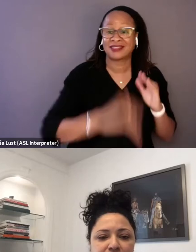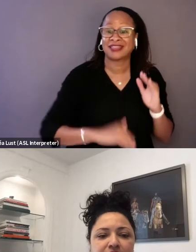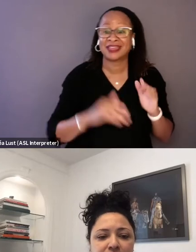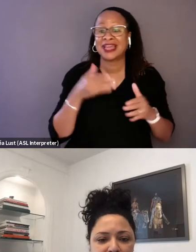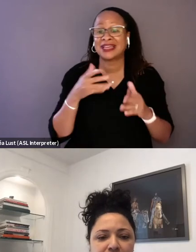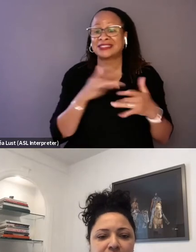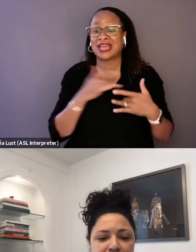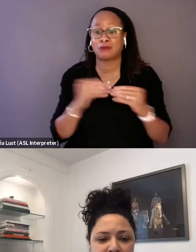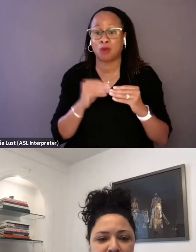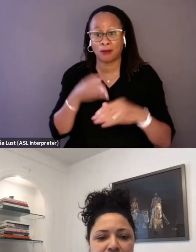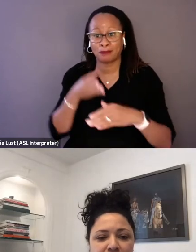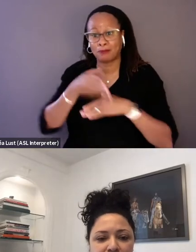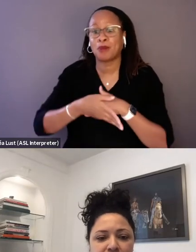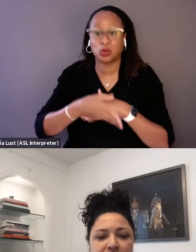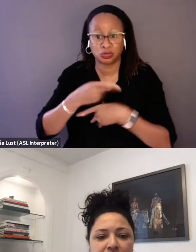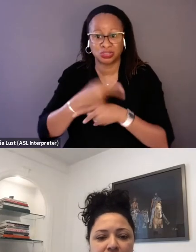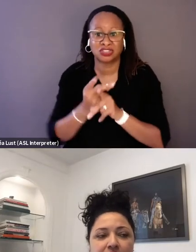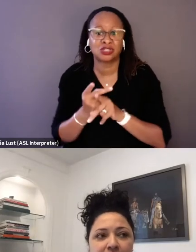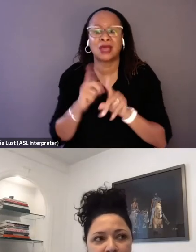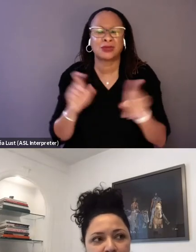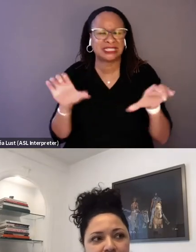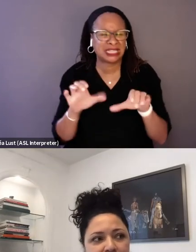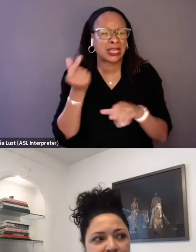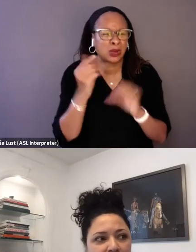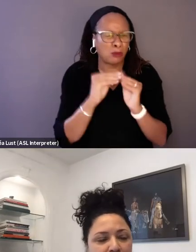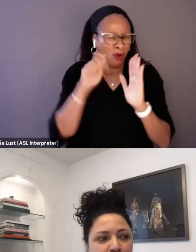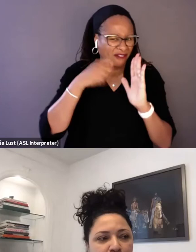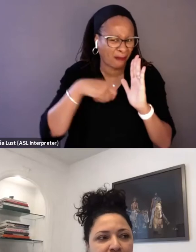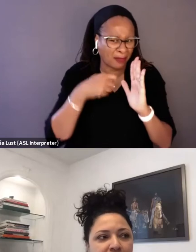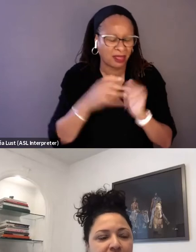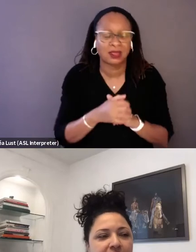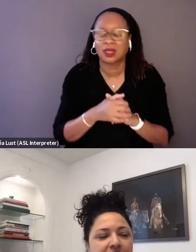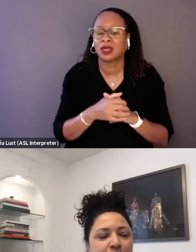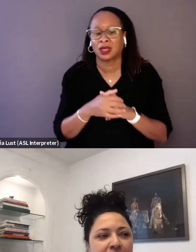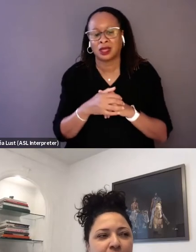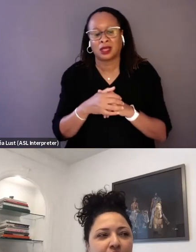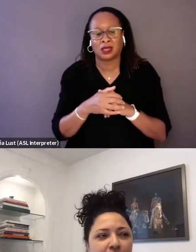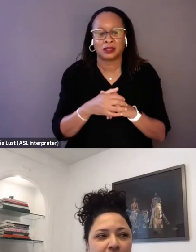although we did a tiny bit more shooting. Yes, we did tiny bit more shooting. I think we were already